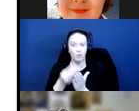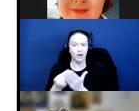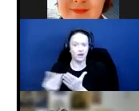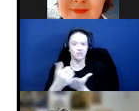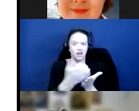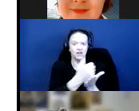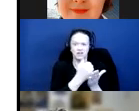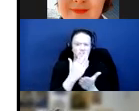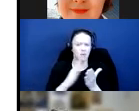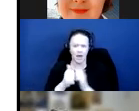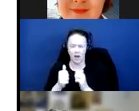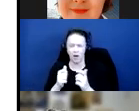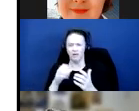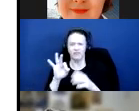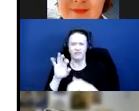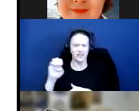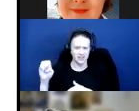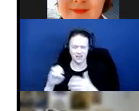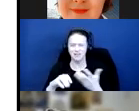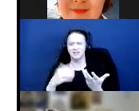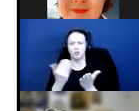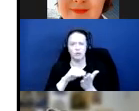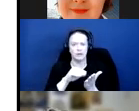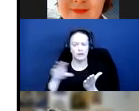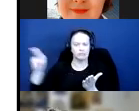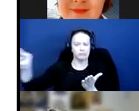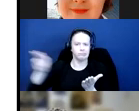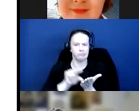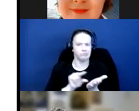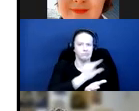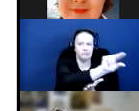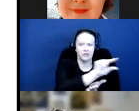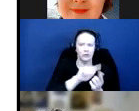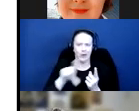or reallocating existing dollars.